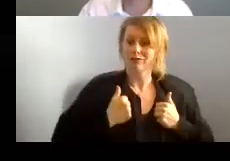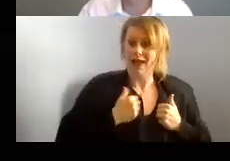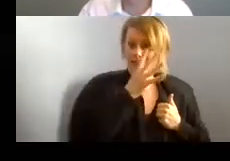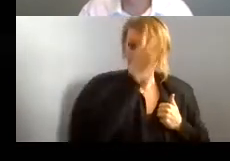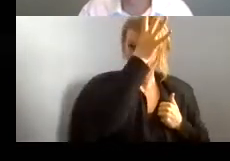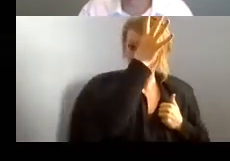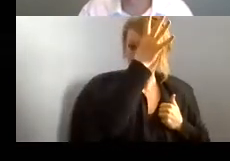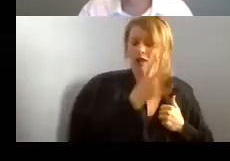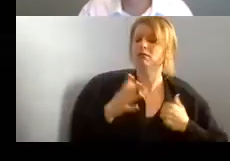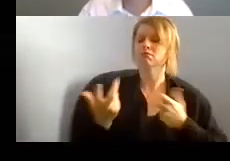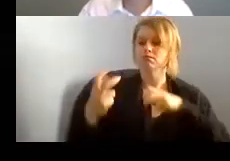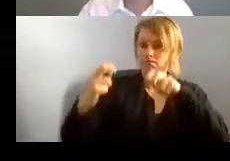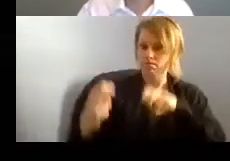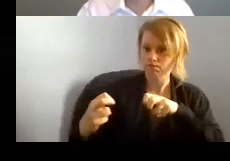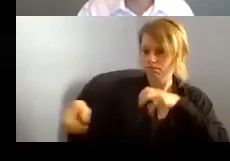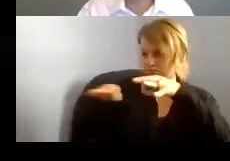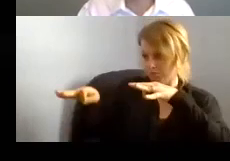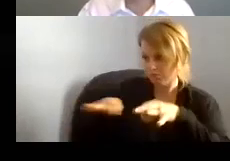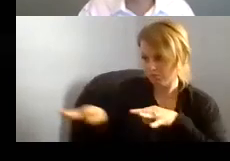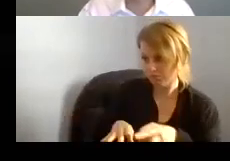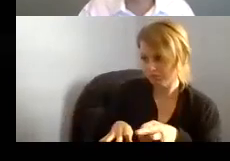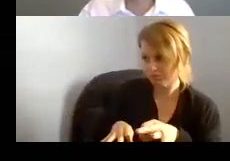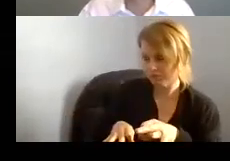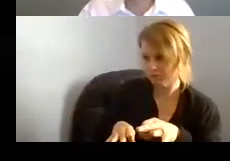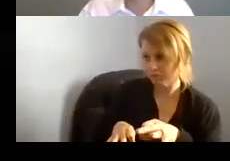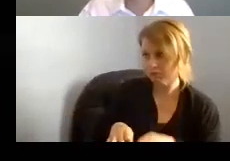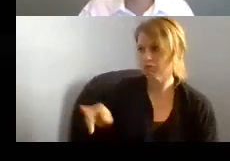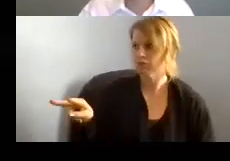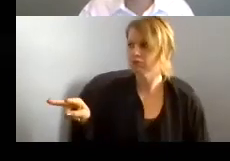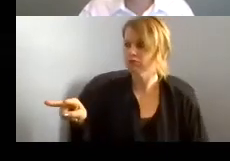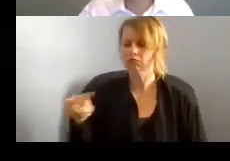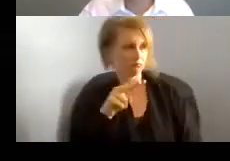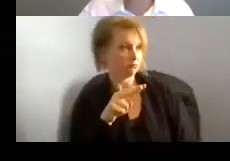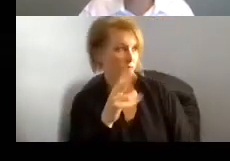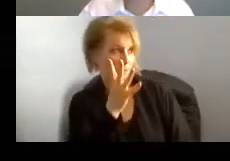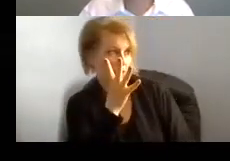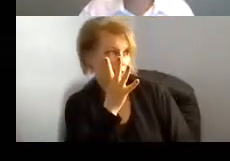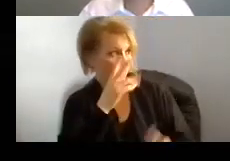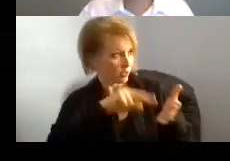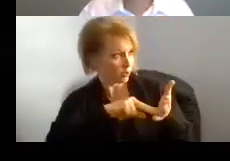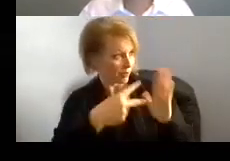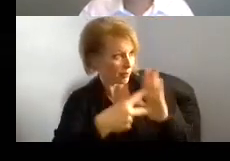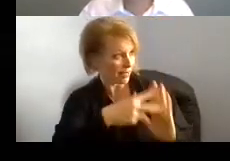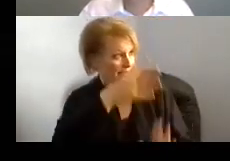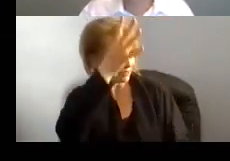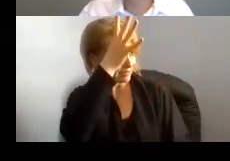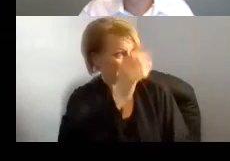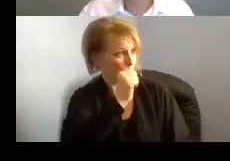and explains what happened. And then the child just turns to his mother and says, does that mean that Dad won’t be home for my birthday?